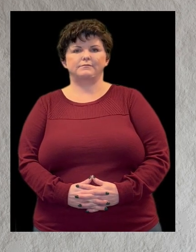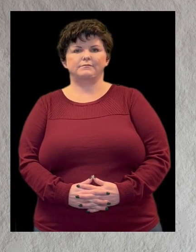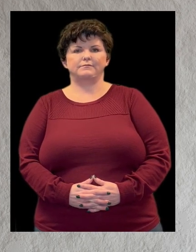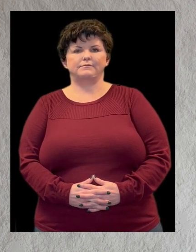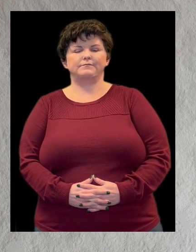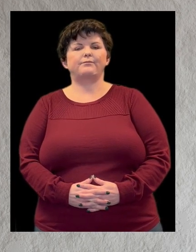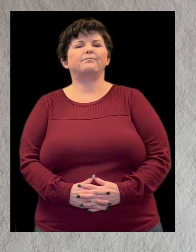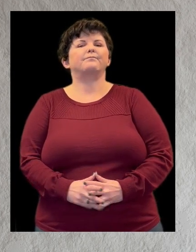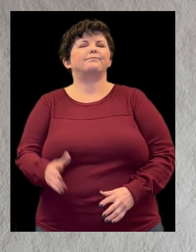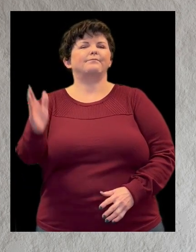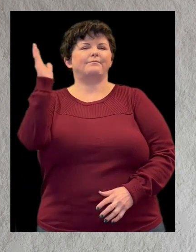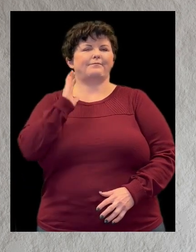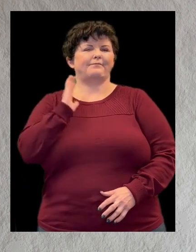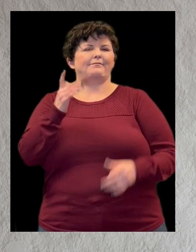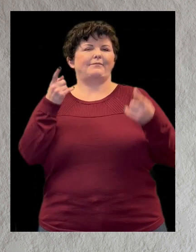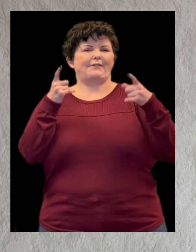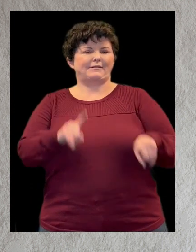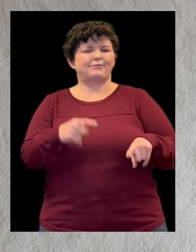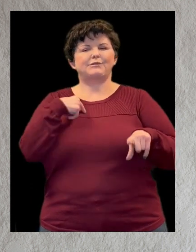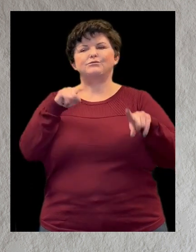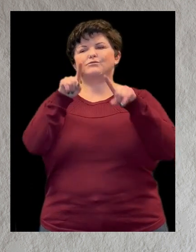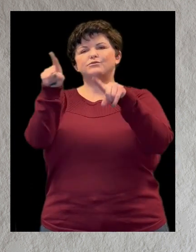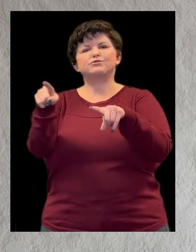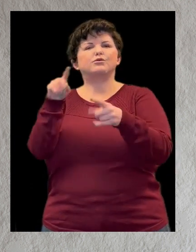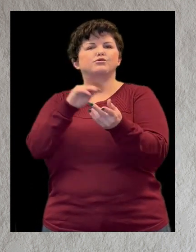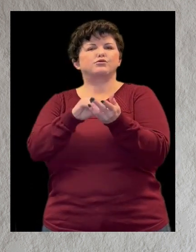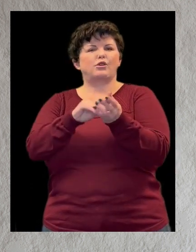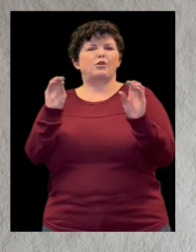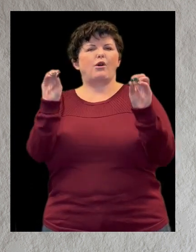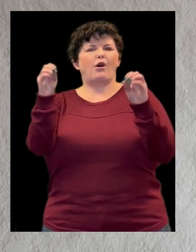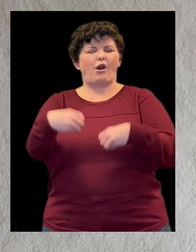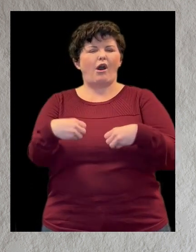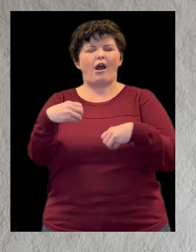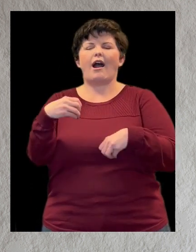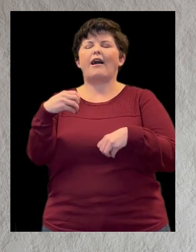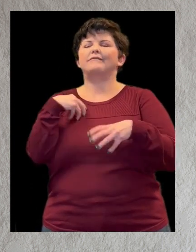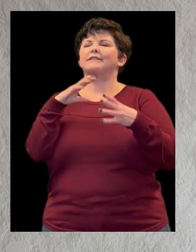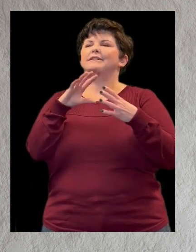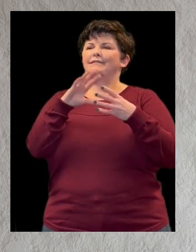One time I was at the doctor's office and the doctor suddenly walked out the door.